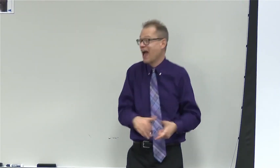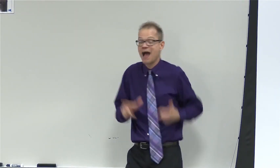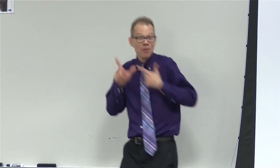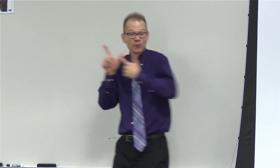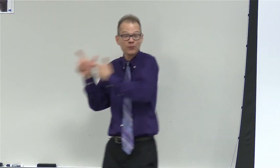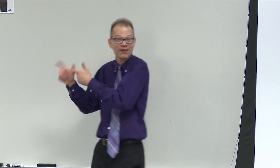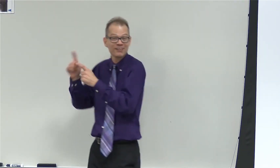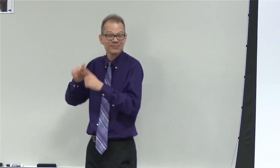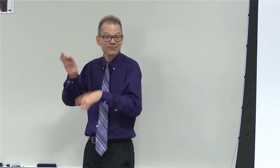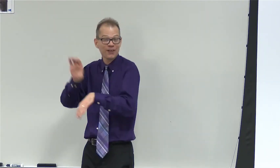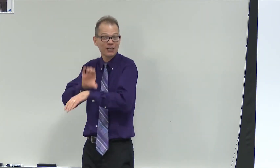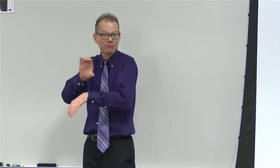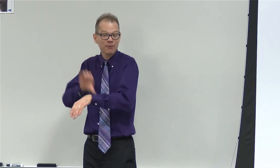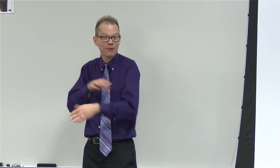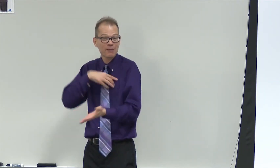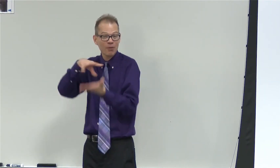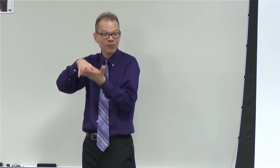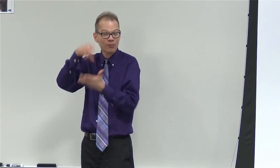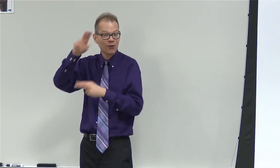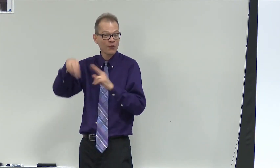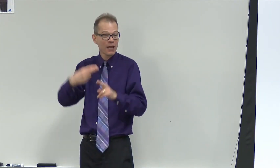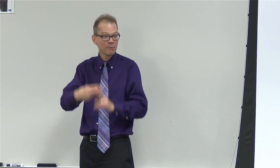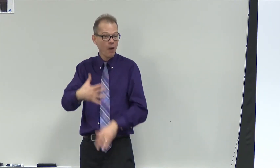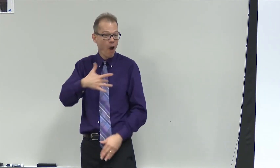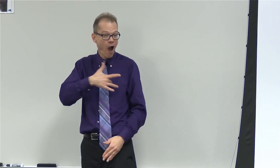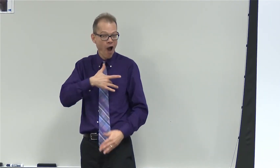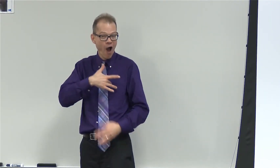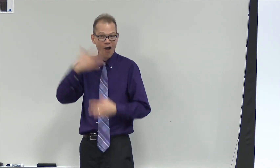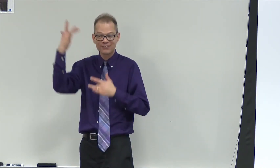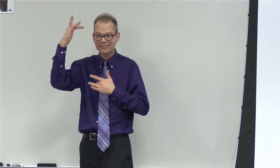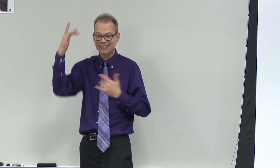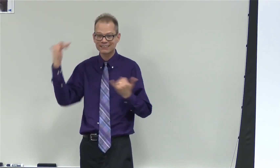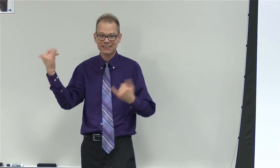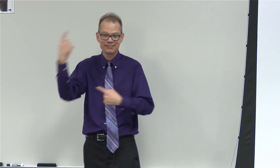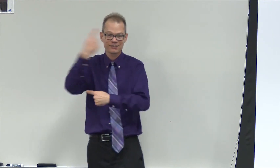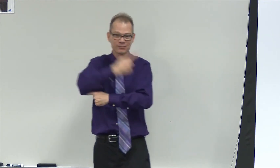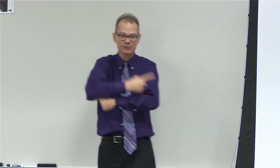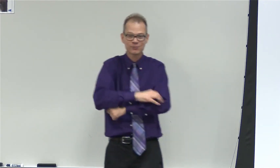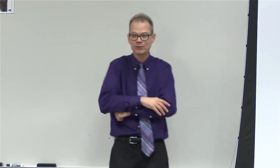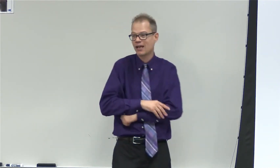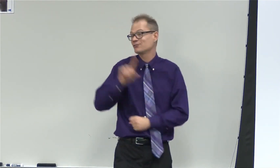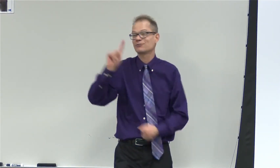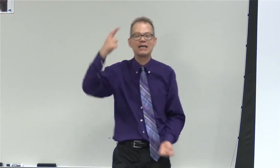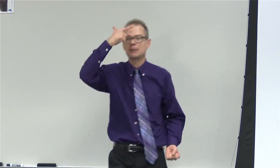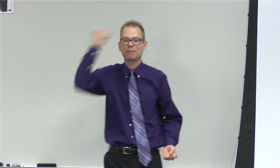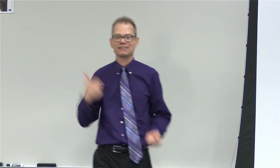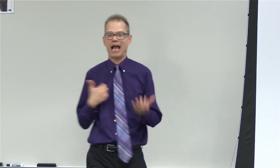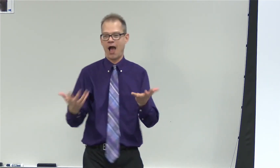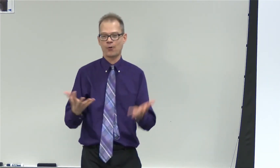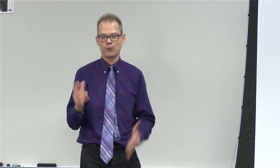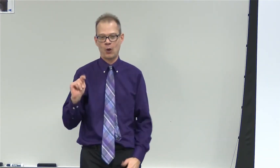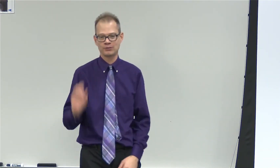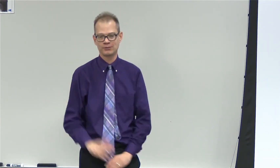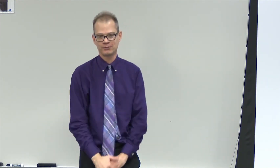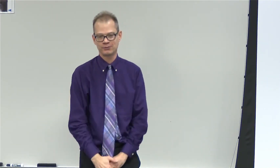"Oh, I'm gonna run to the computer, "and I'm gonna learn all about heart disease today, just because I want to."